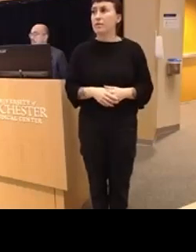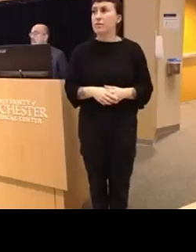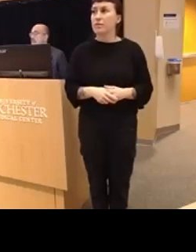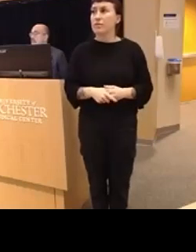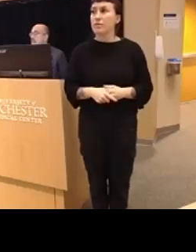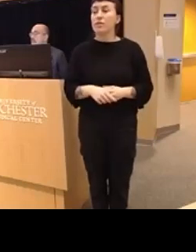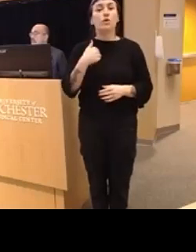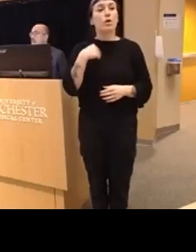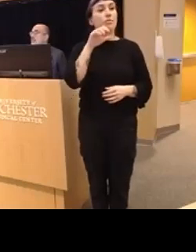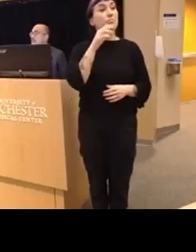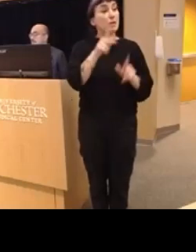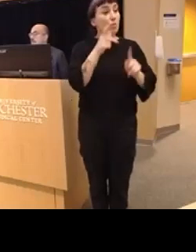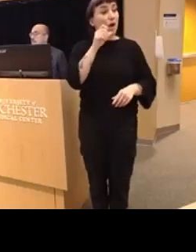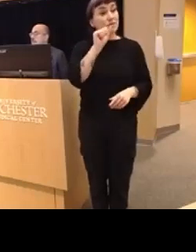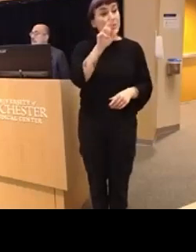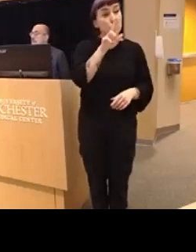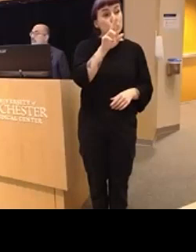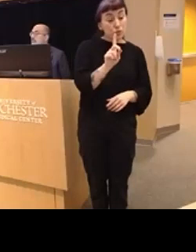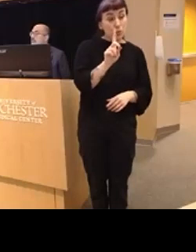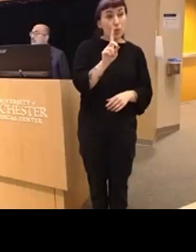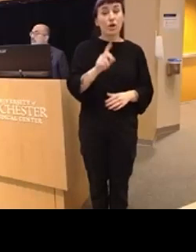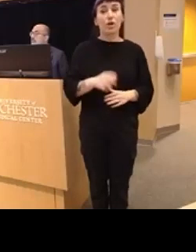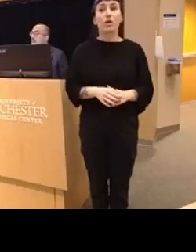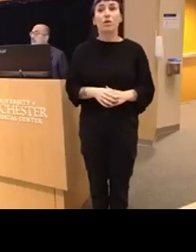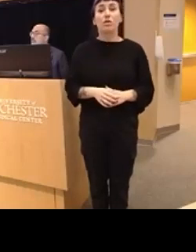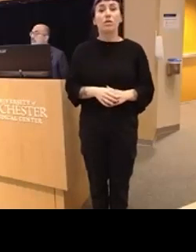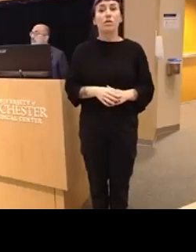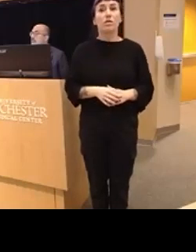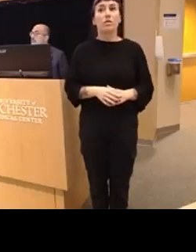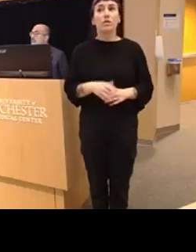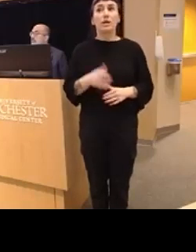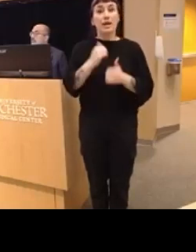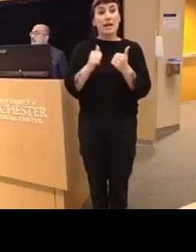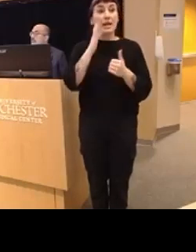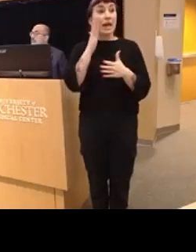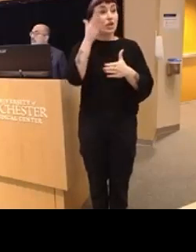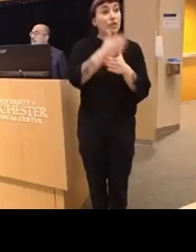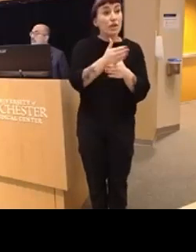substance use disorder and Pain any Interventional modalities or research based on that like what